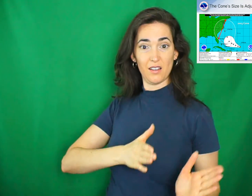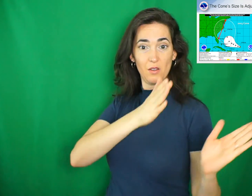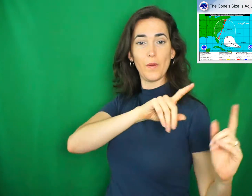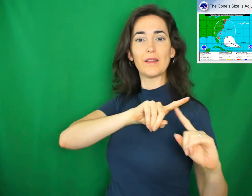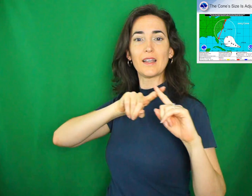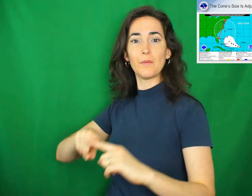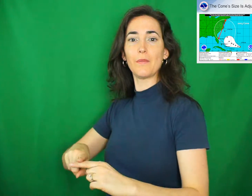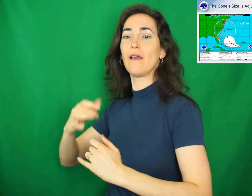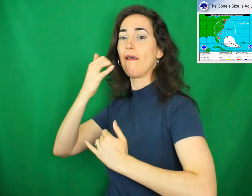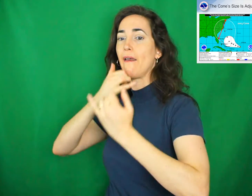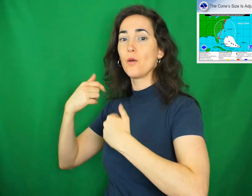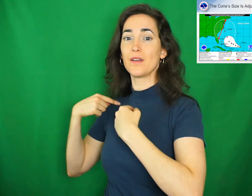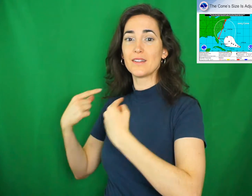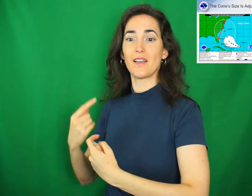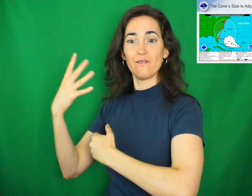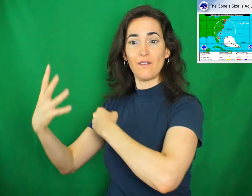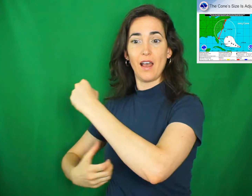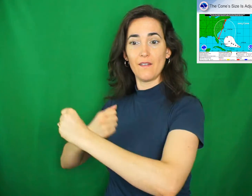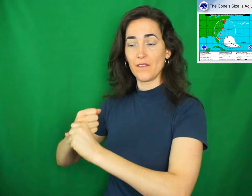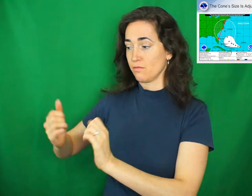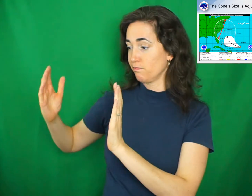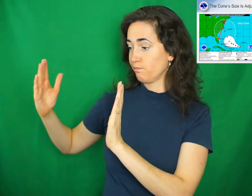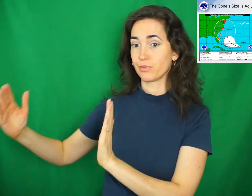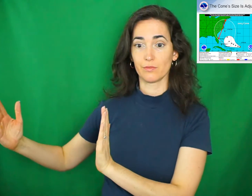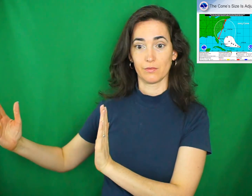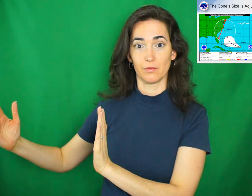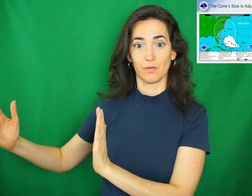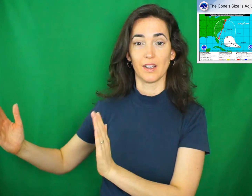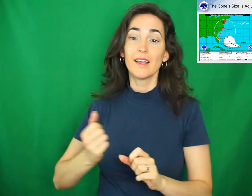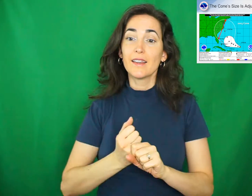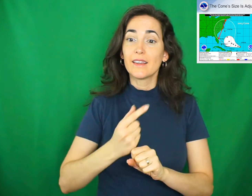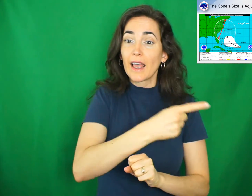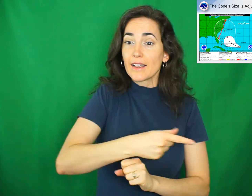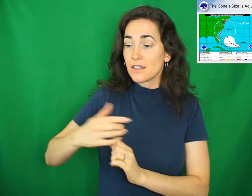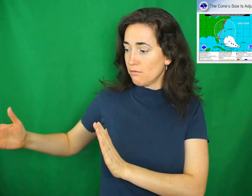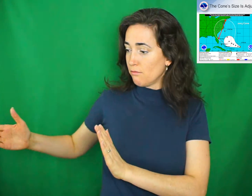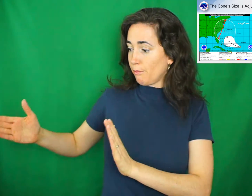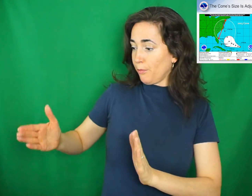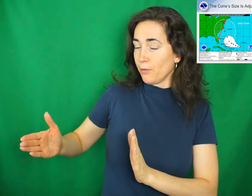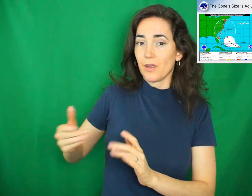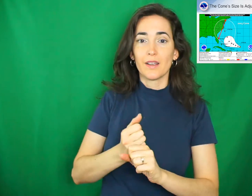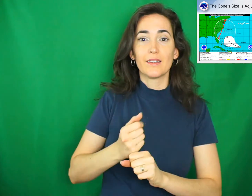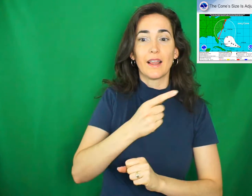Because it’s based on the previous 5 years of forecast error, the size is adjusted at the start of each season.